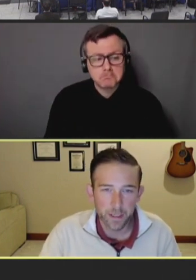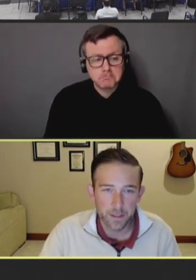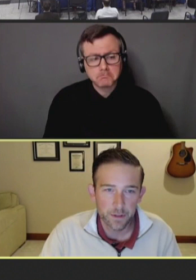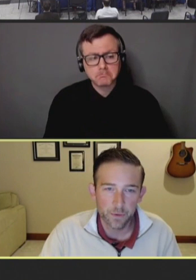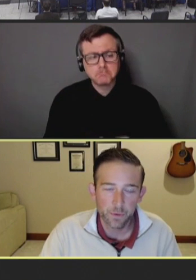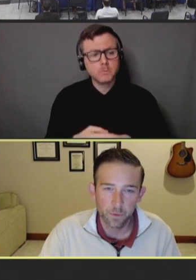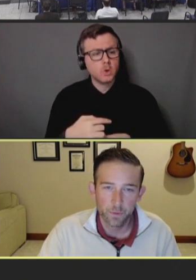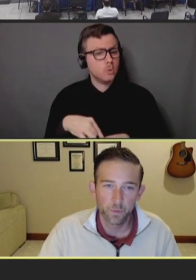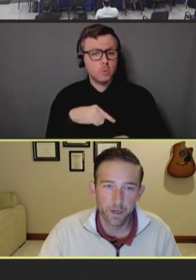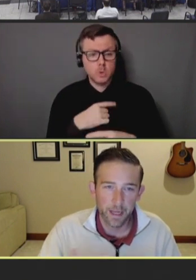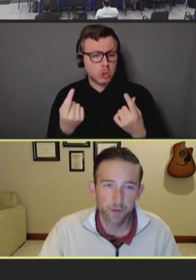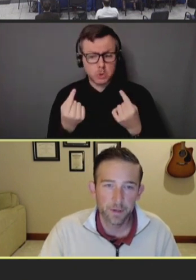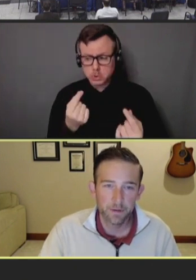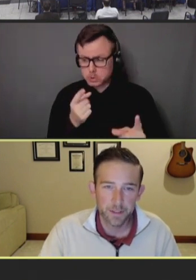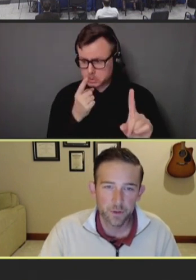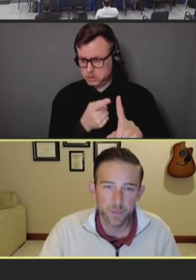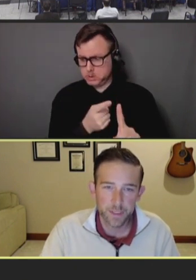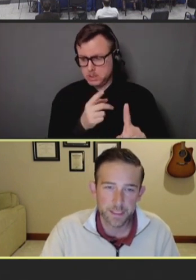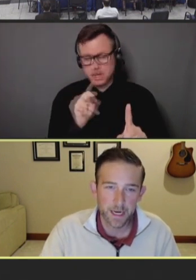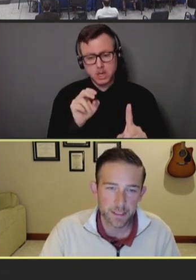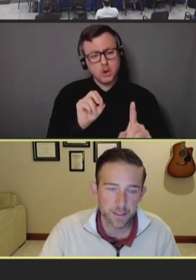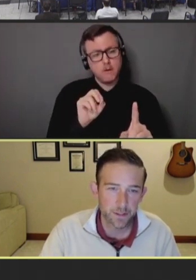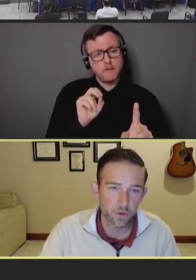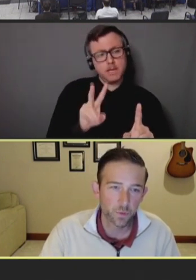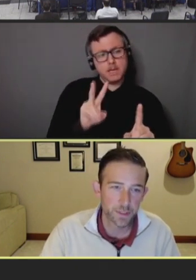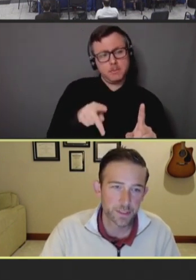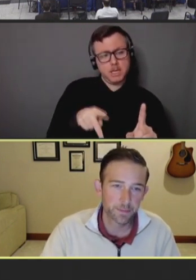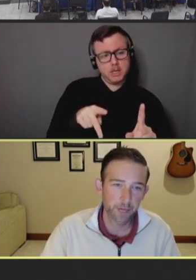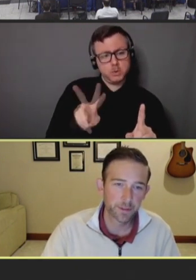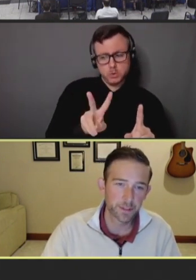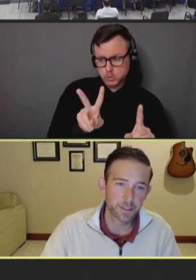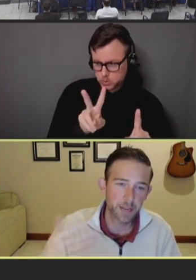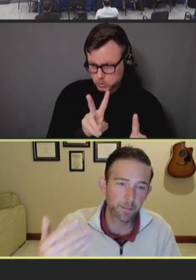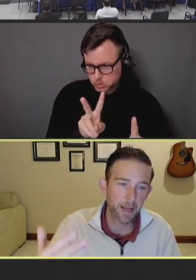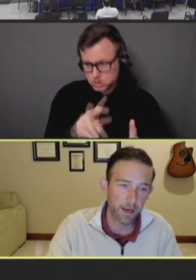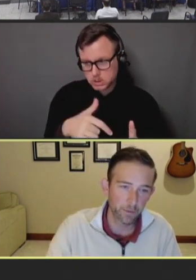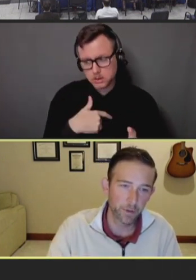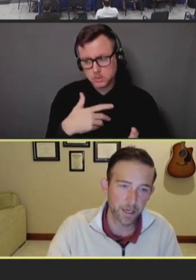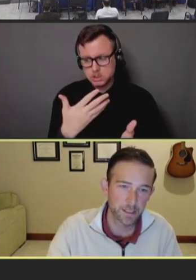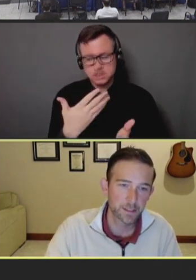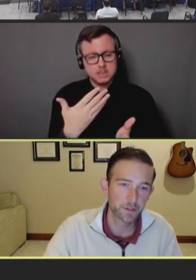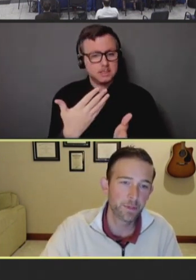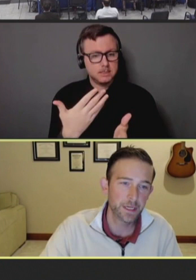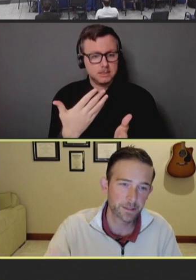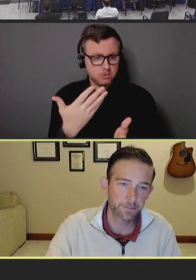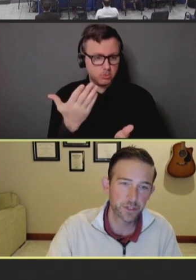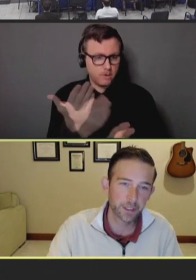to do, what nOPV2 was designed to do, was to be able to stop outbreaks, so be sufficiently